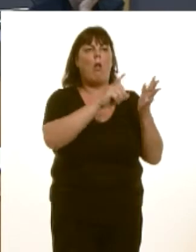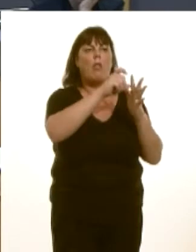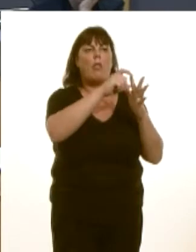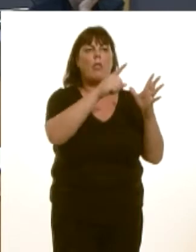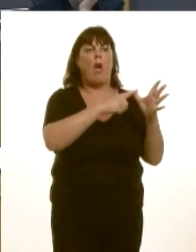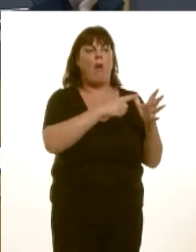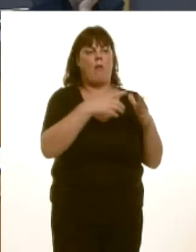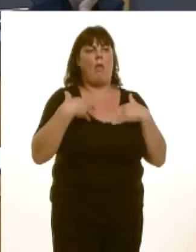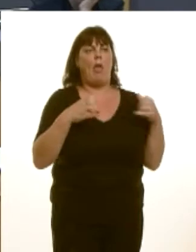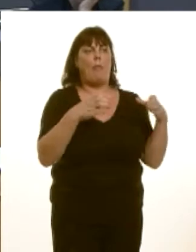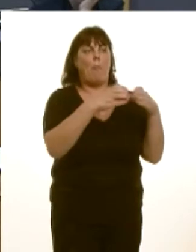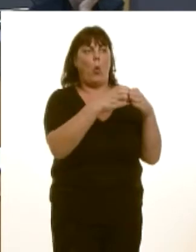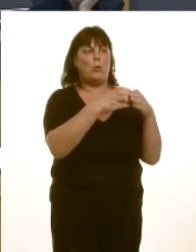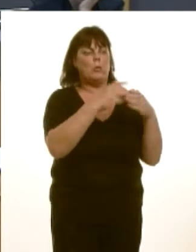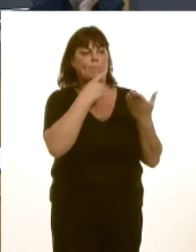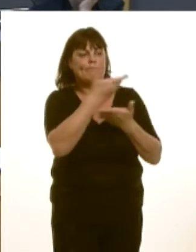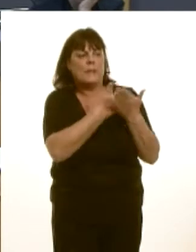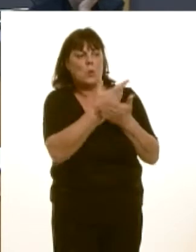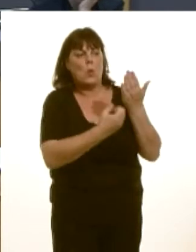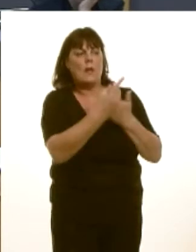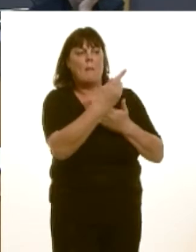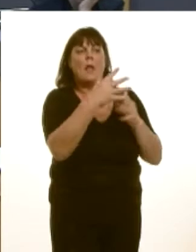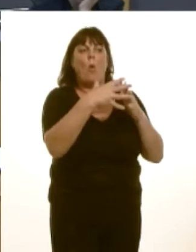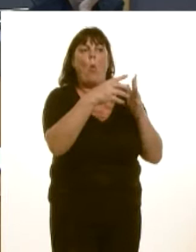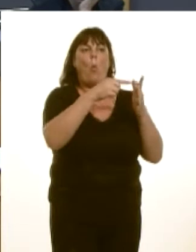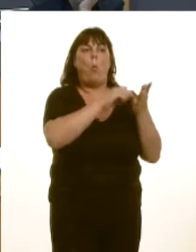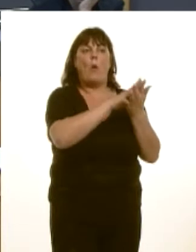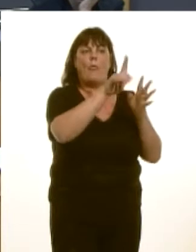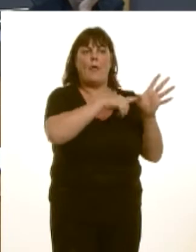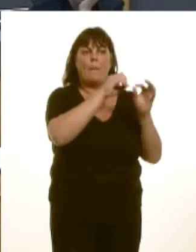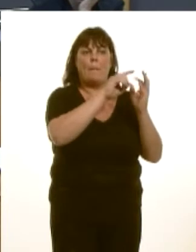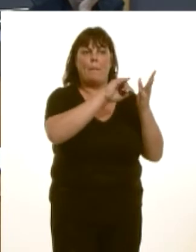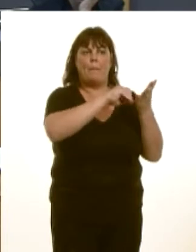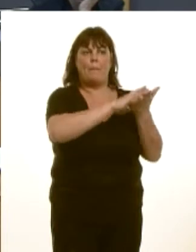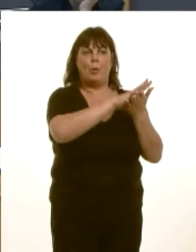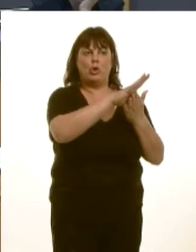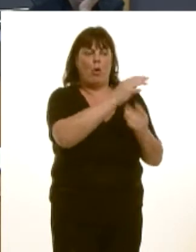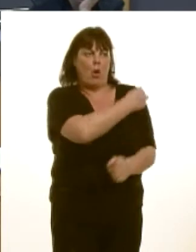Her message was clear: yes, there are recruitment problems but services have not and will not